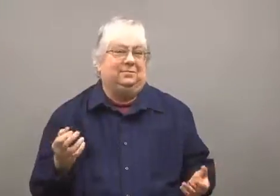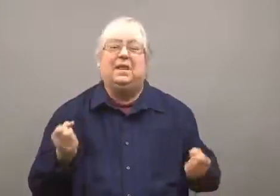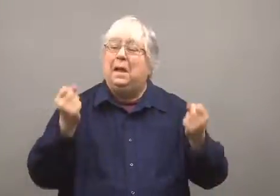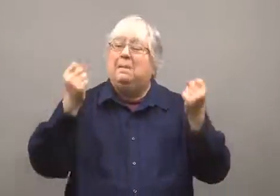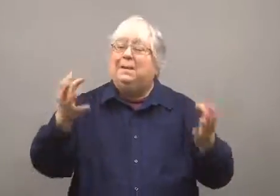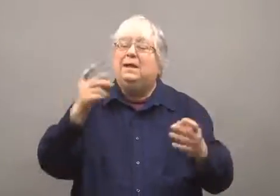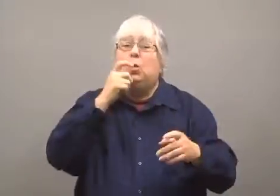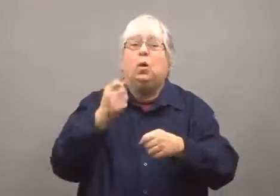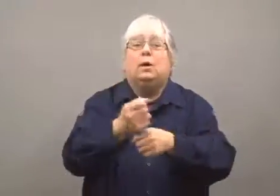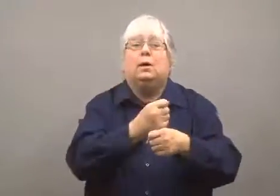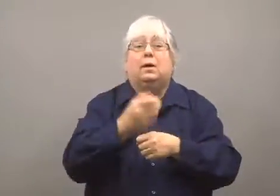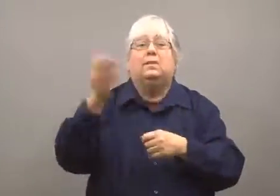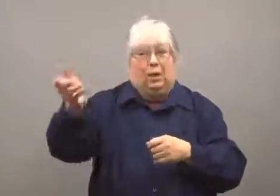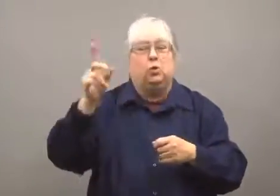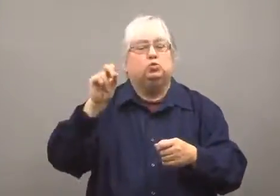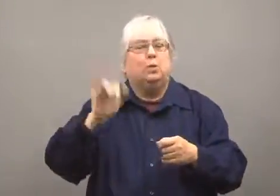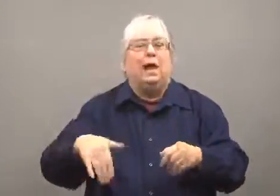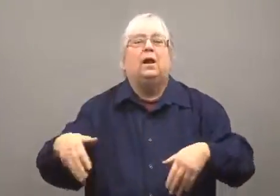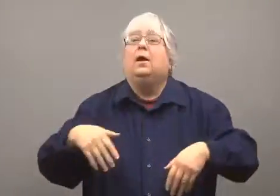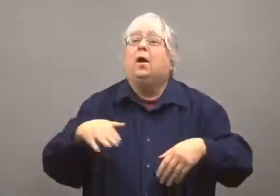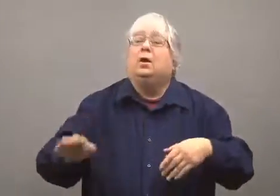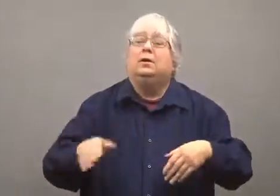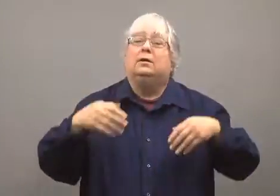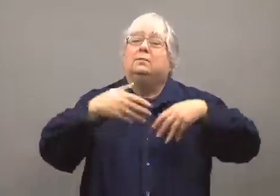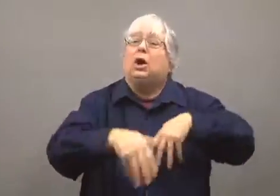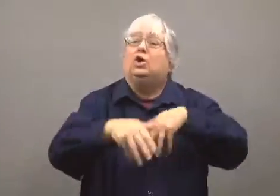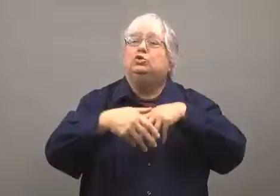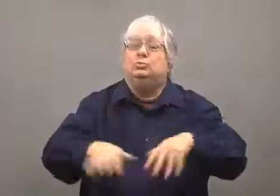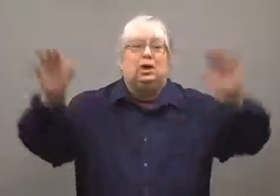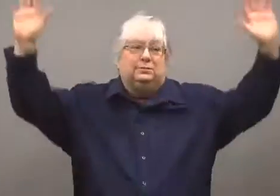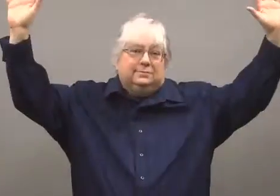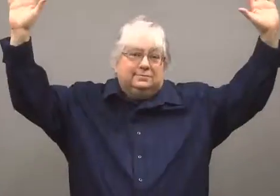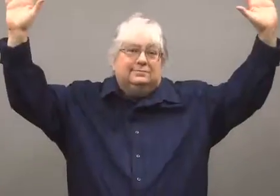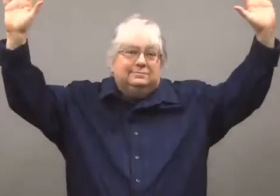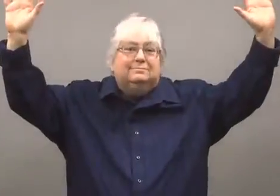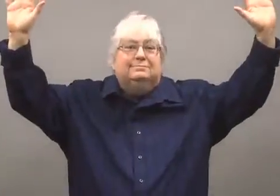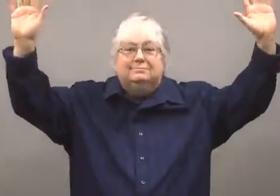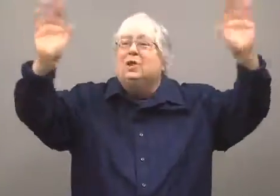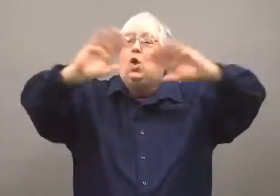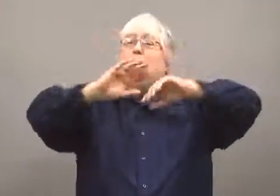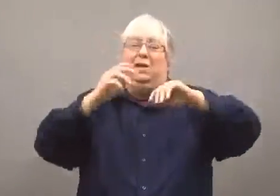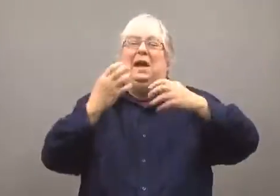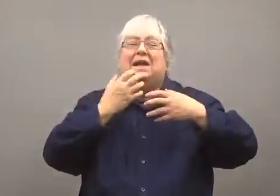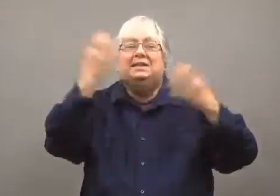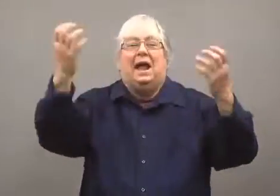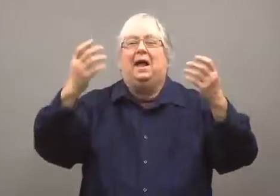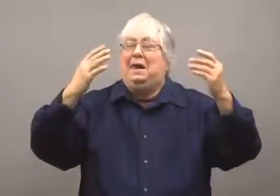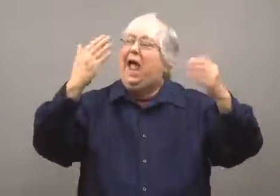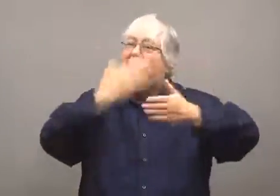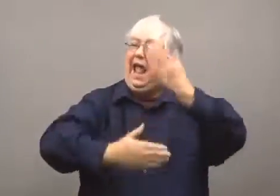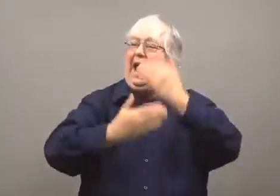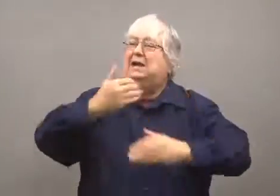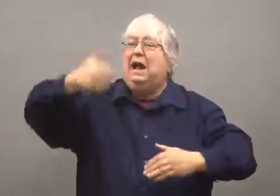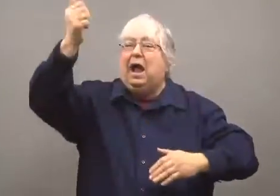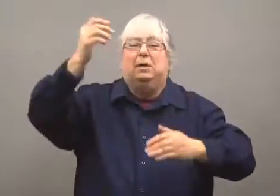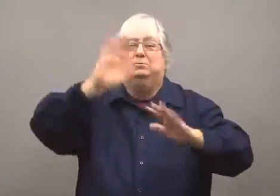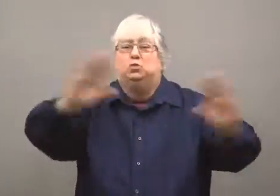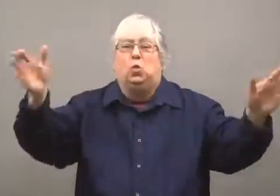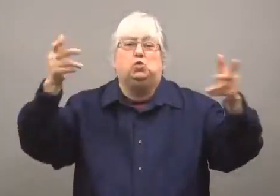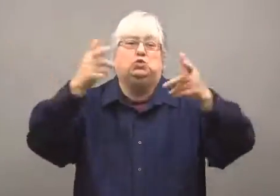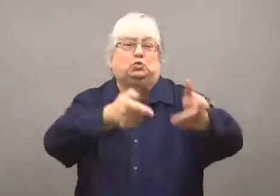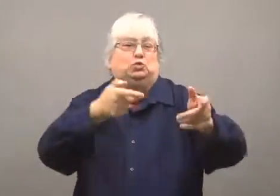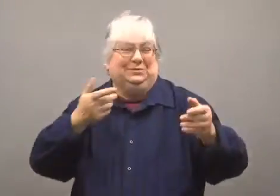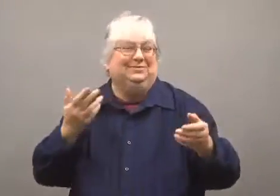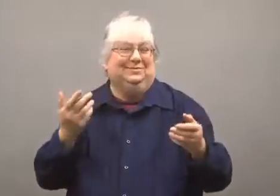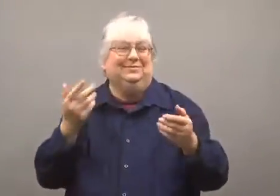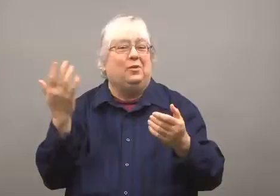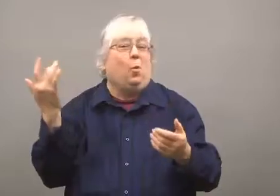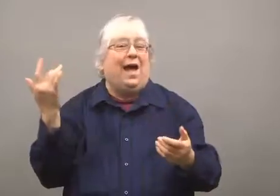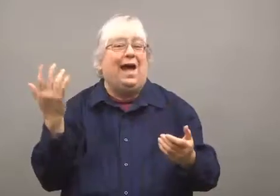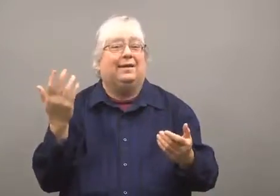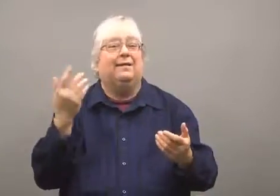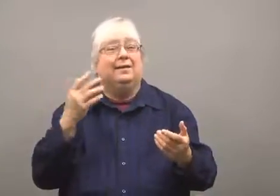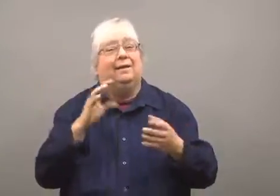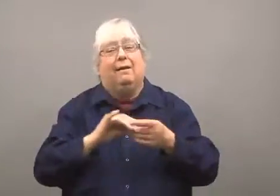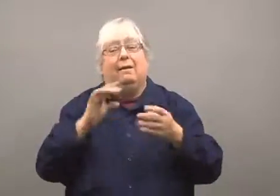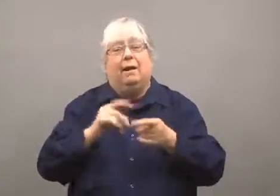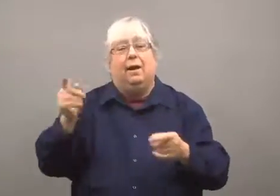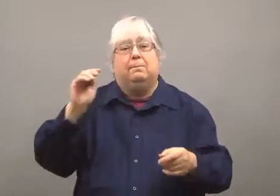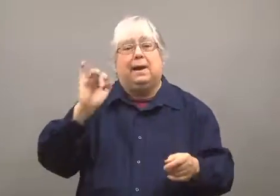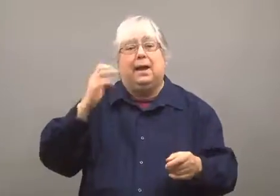Many protesters would march with their hands up, saying "Hands up, don't shoot!"